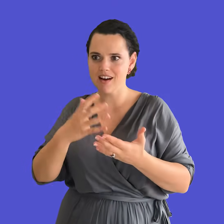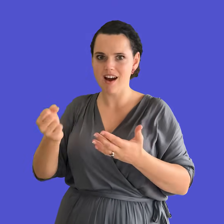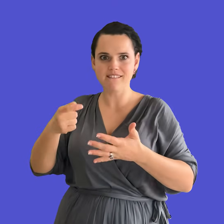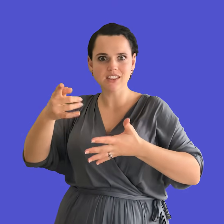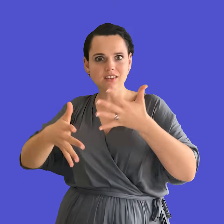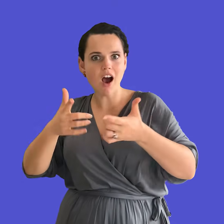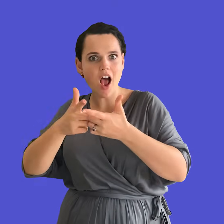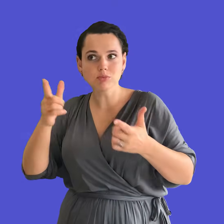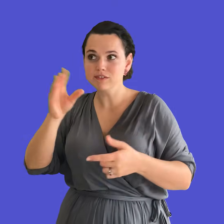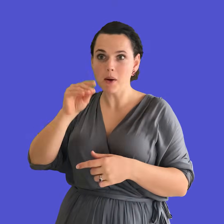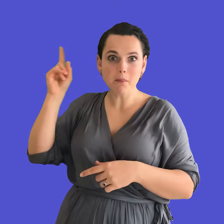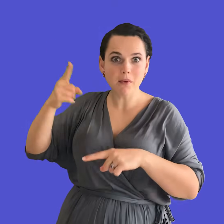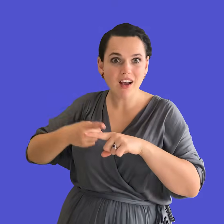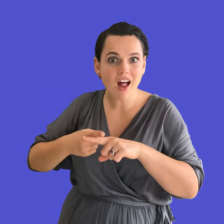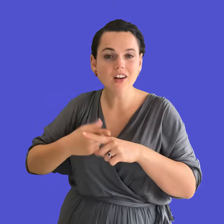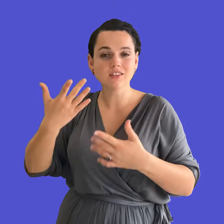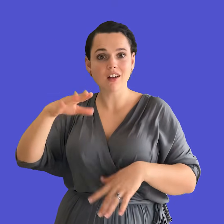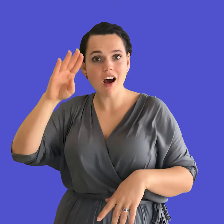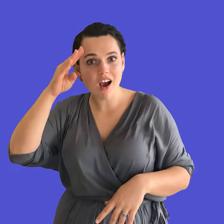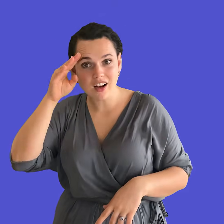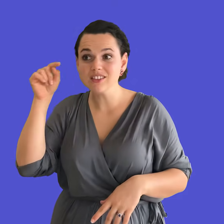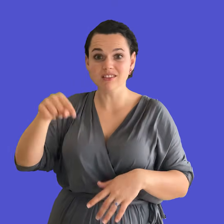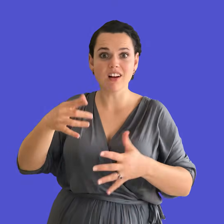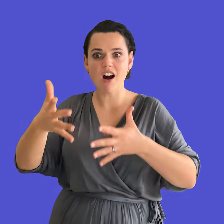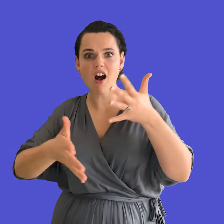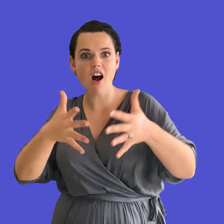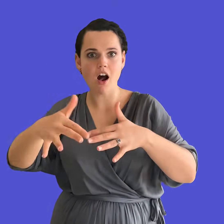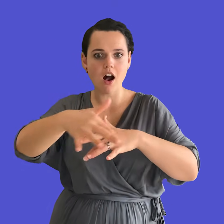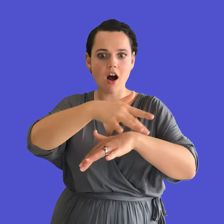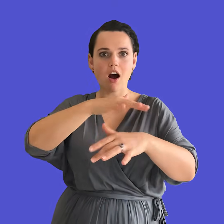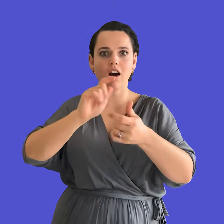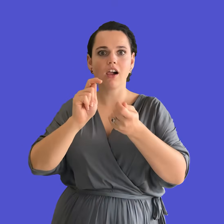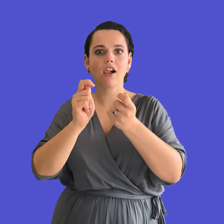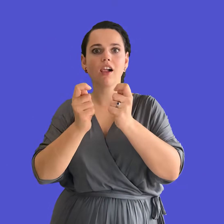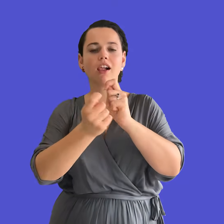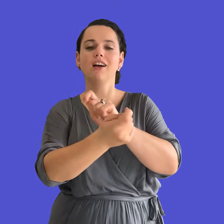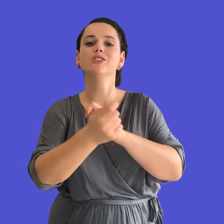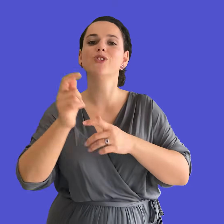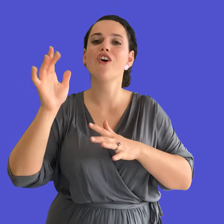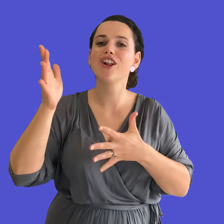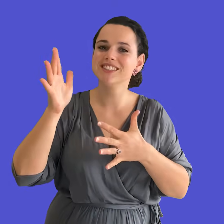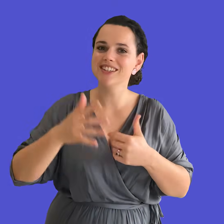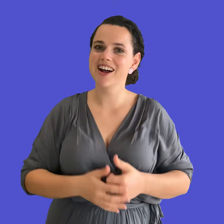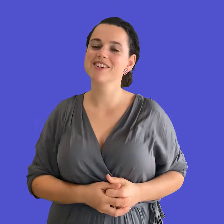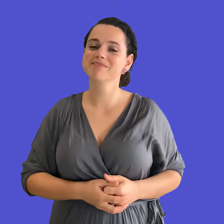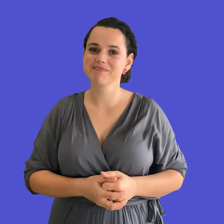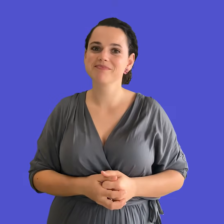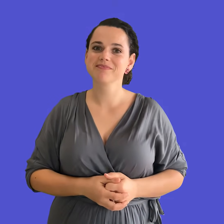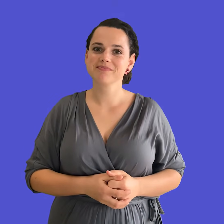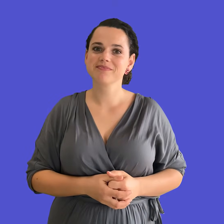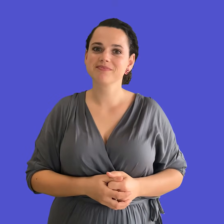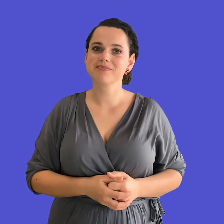simply because when the convicts first arrived in Australia, they brought people from England and Ireland who had signing abilities.